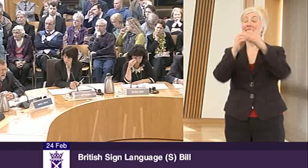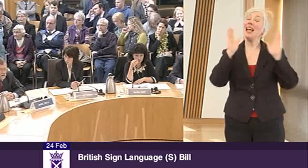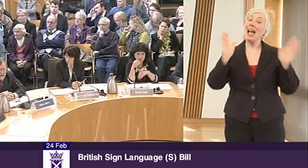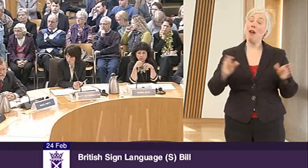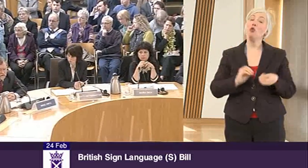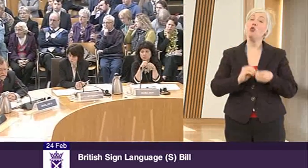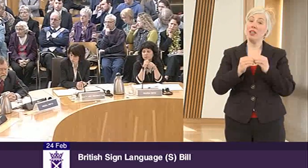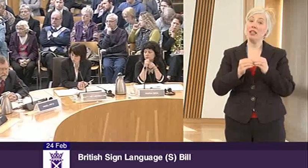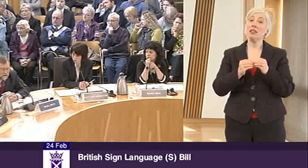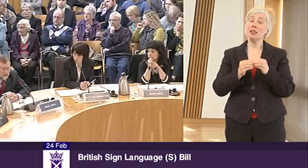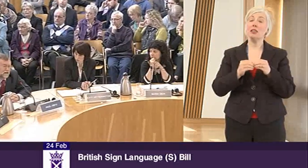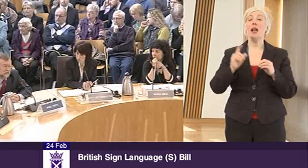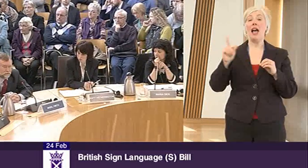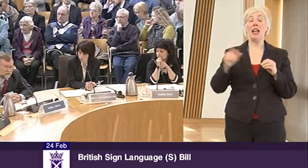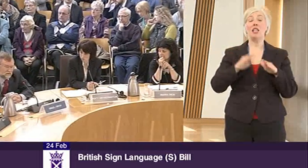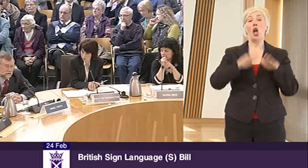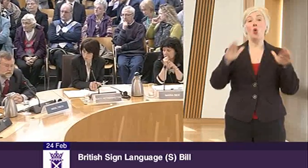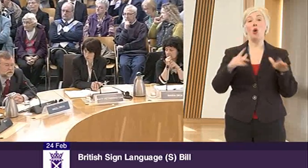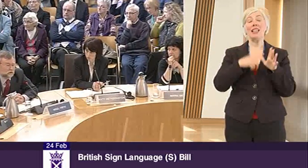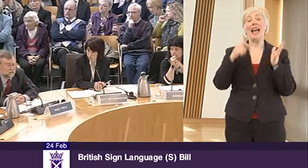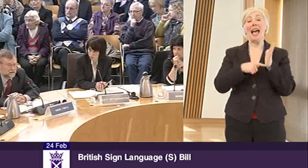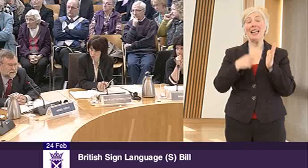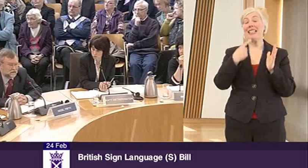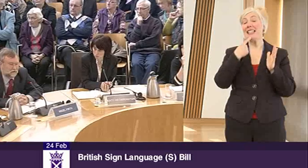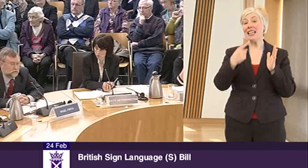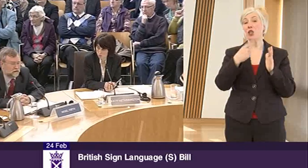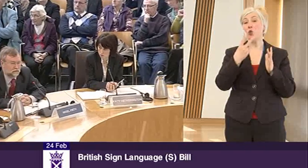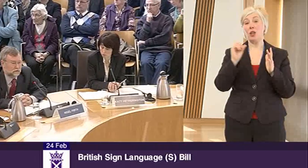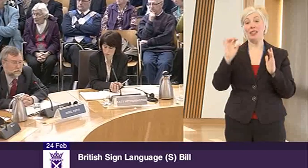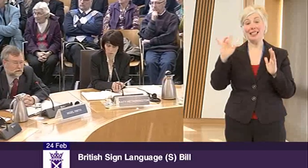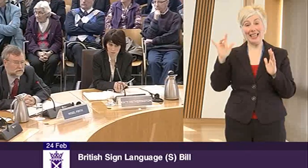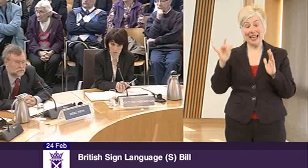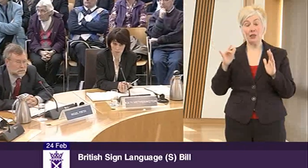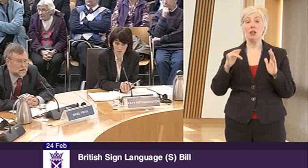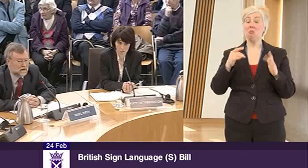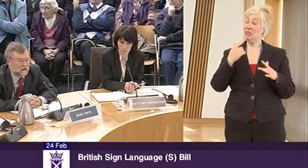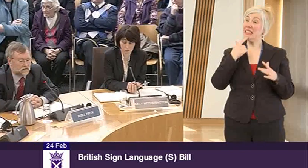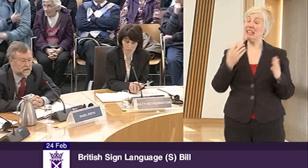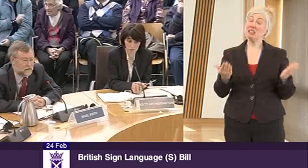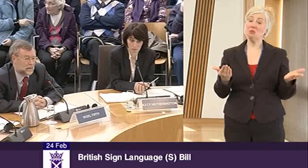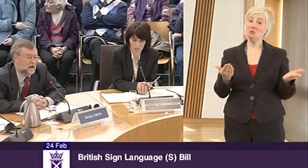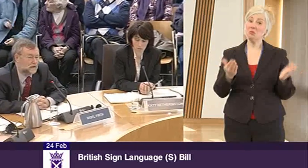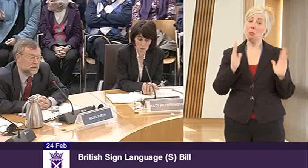to produce under the Equality Act 2010 (Specific Duties) (Scotland) Regulations 2012, which